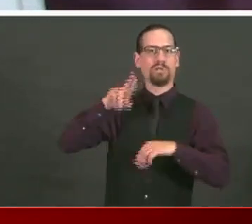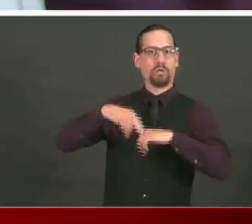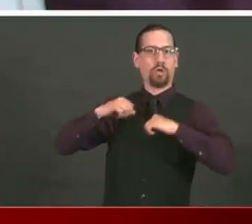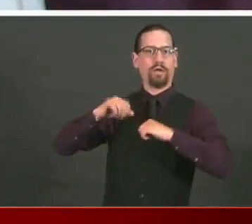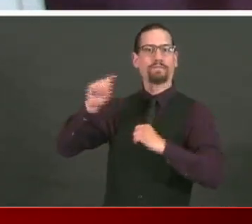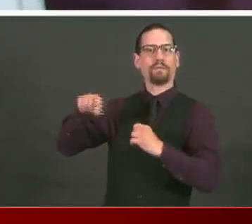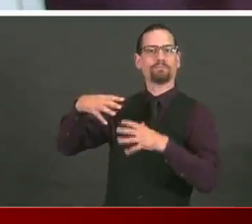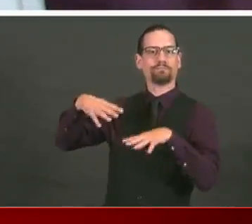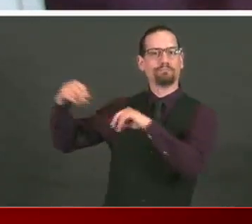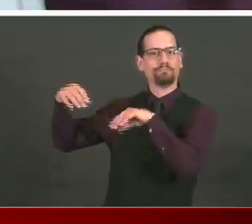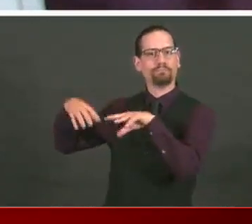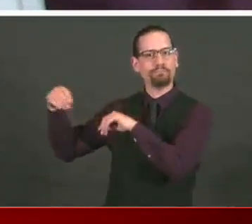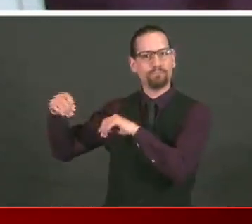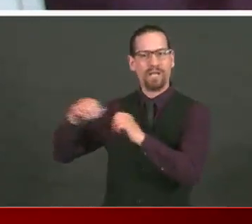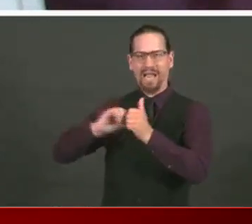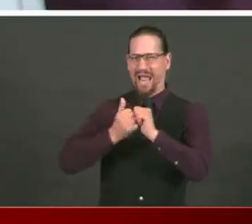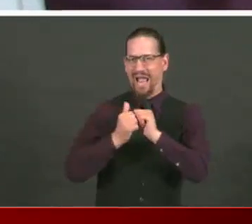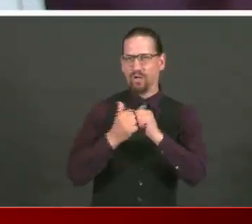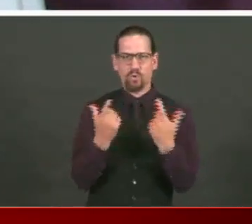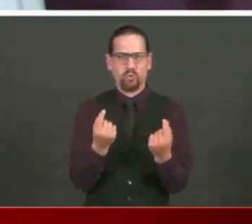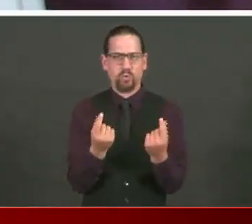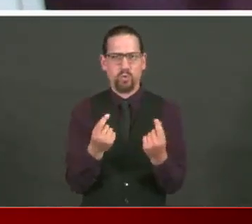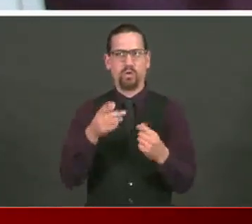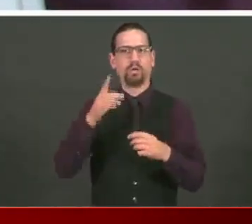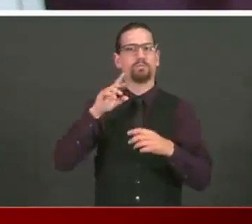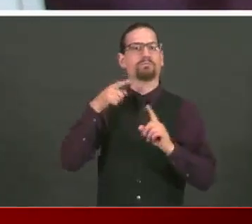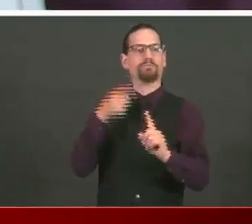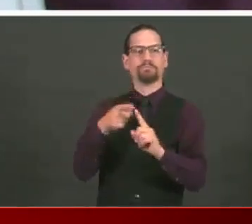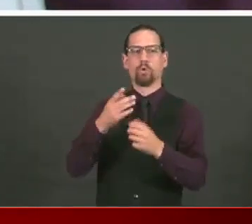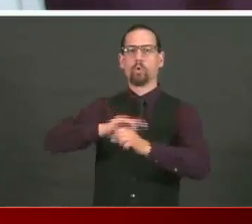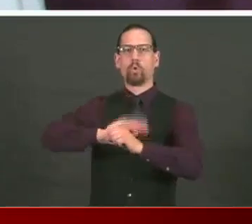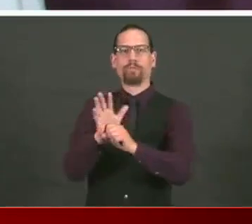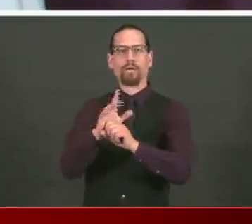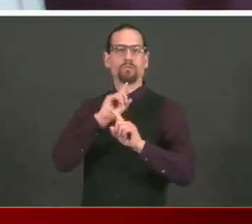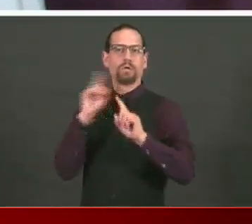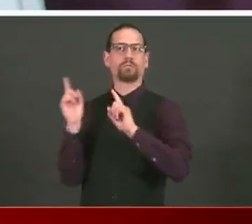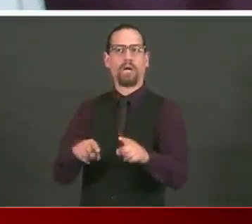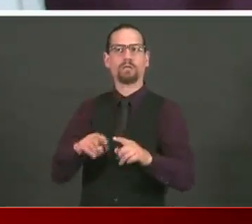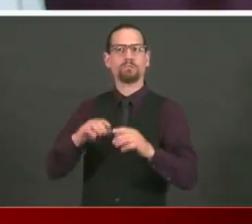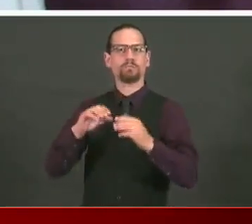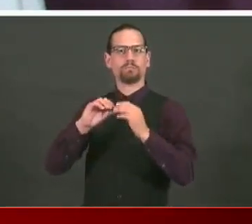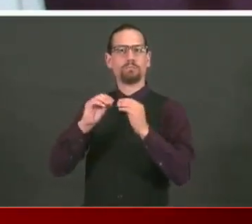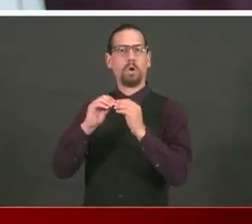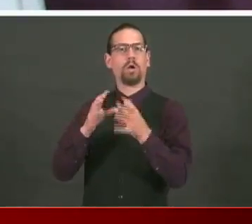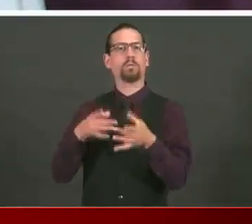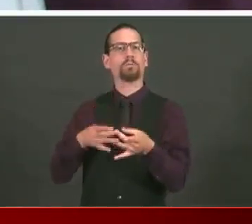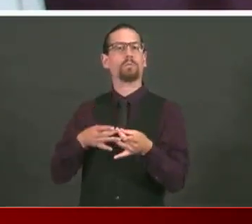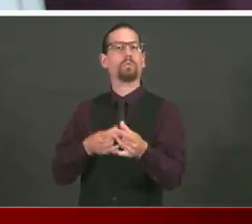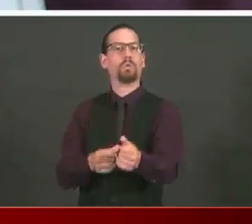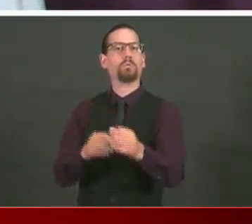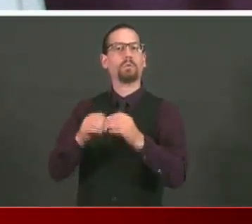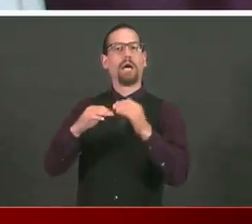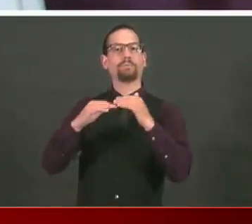ALSO, HOW WE ARE GOING TO MOVE THE SYSTEM OF COVID RESPONSE TO A MORE STABLE PLACE. WE ARE GOING TO BE LIVING LIKE